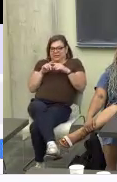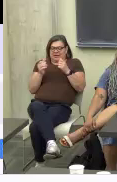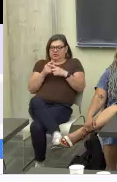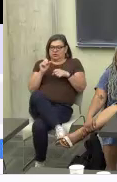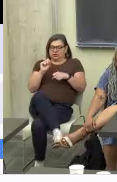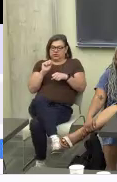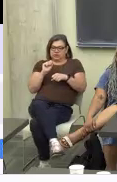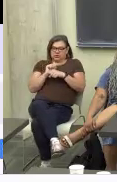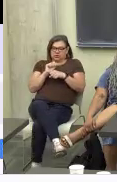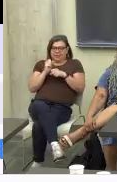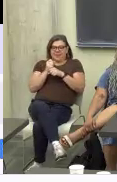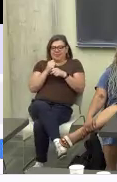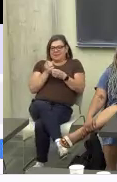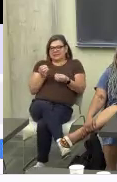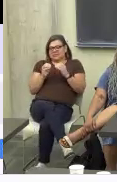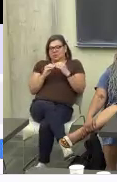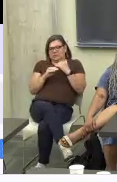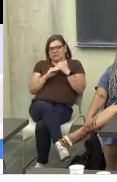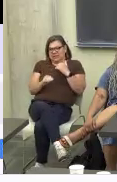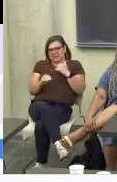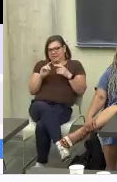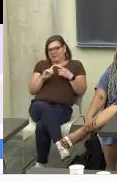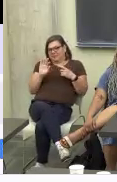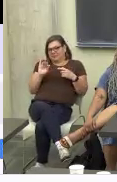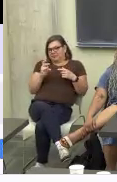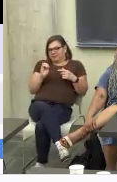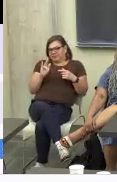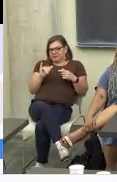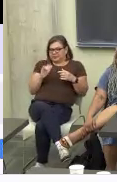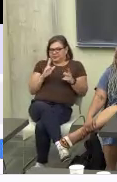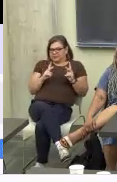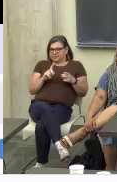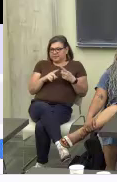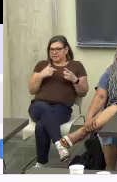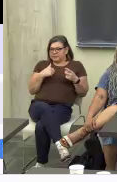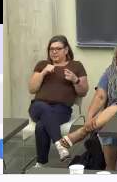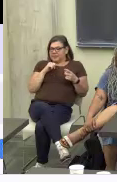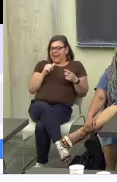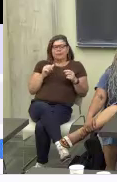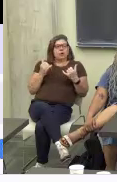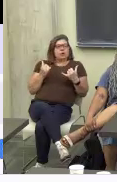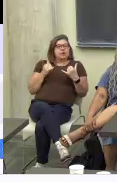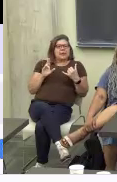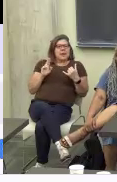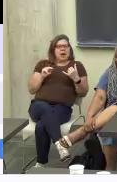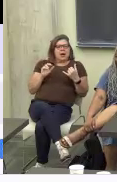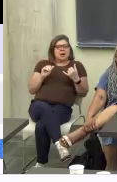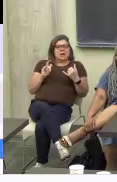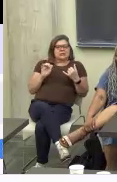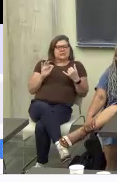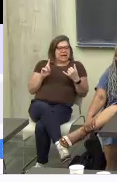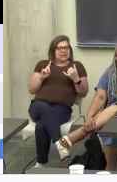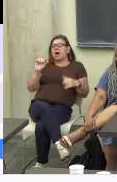that is stable but the fragility of, you know, you're everybody saying, I'm currently unattached